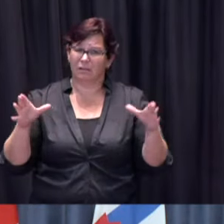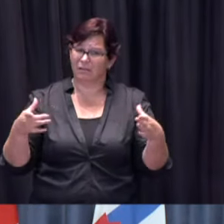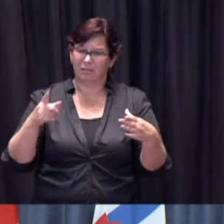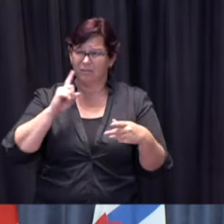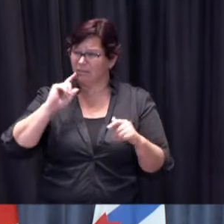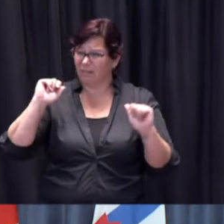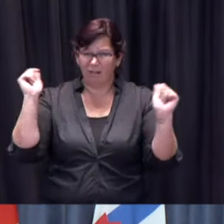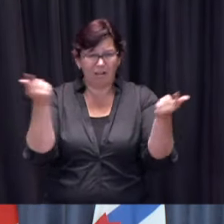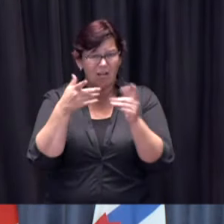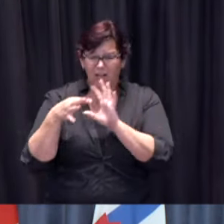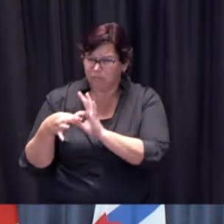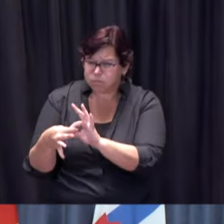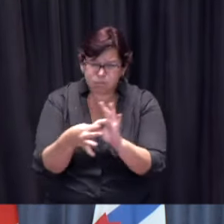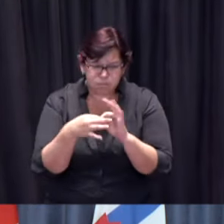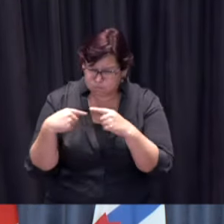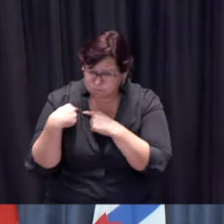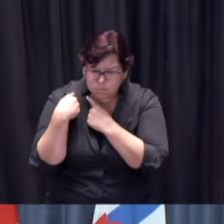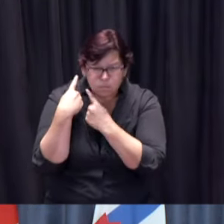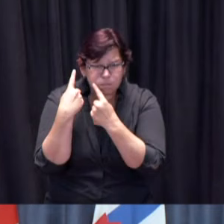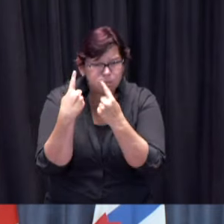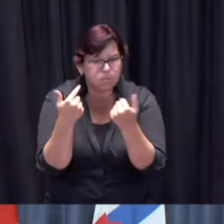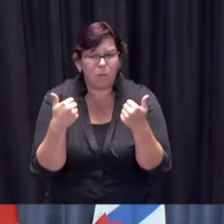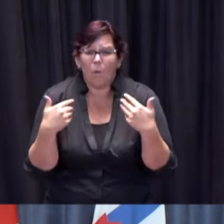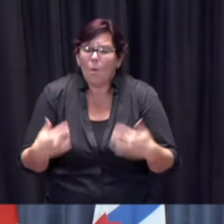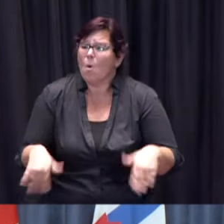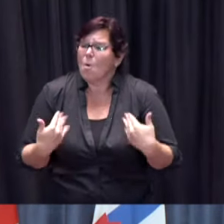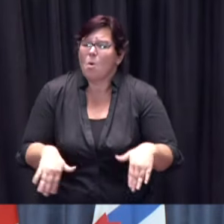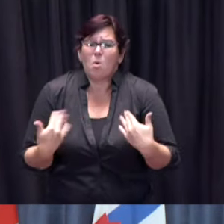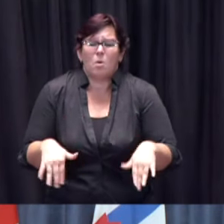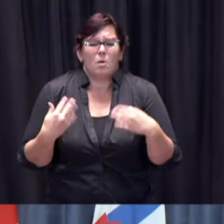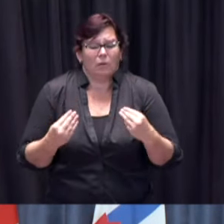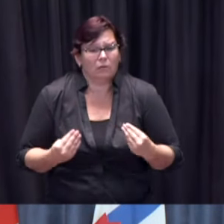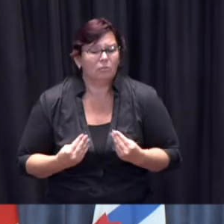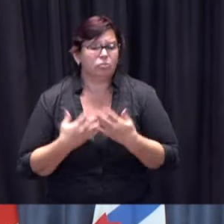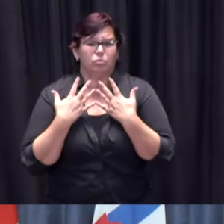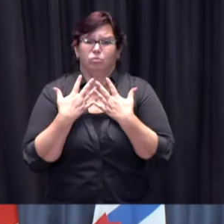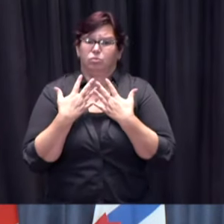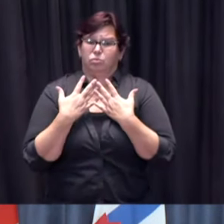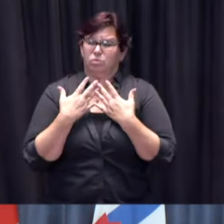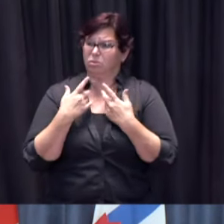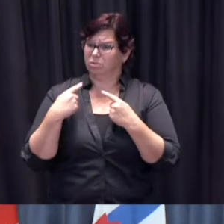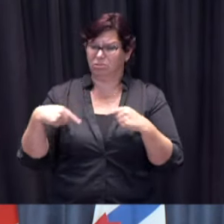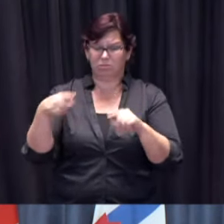very very pleased with respect to the response and the preparedness and